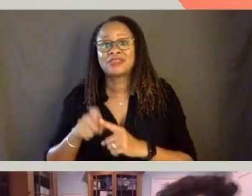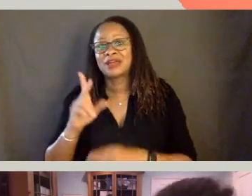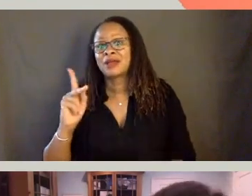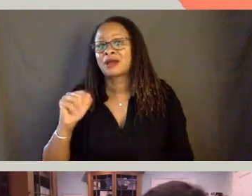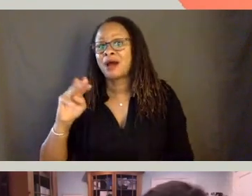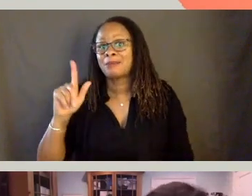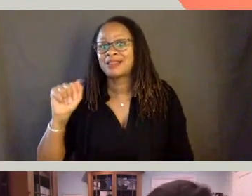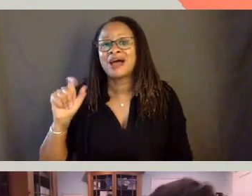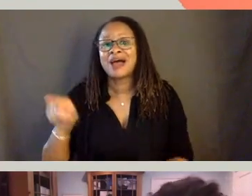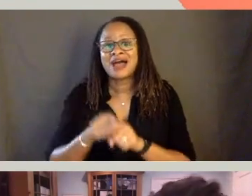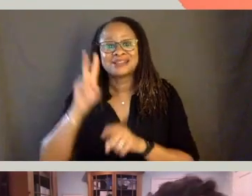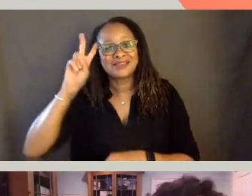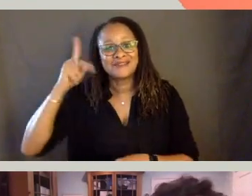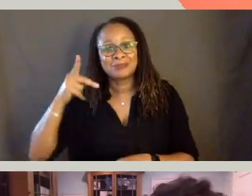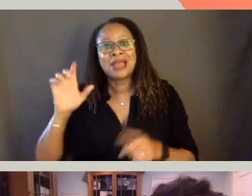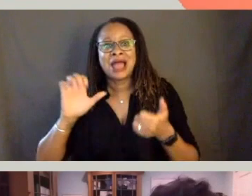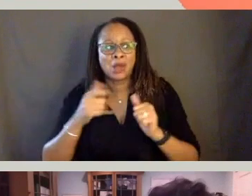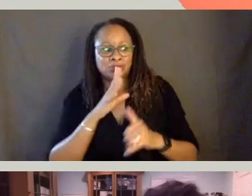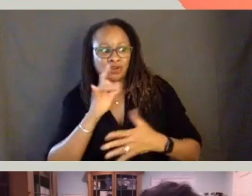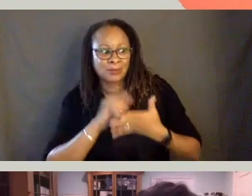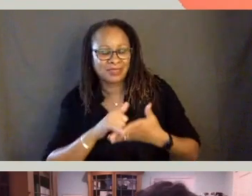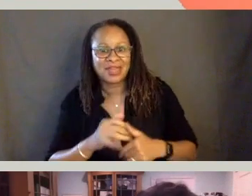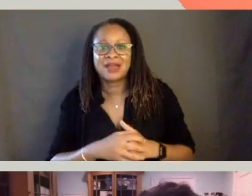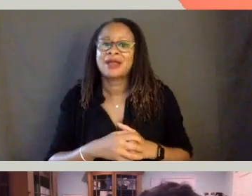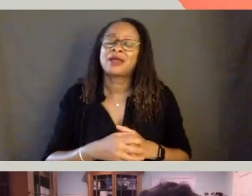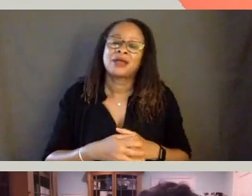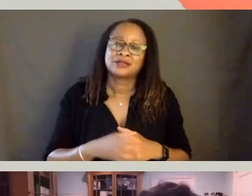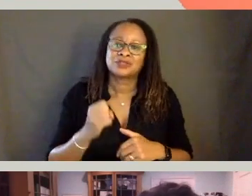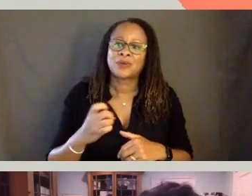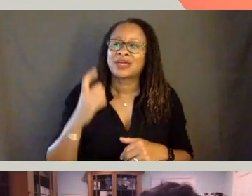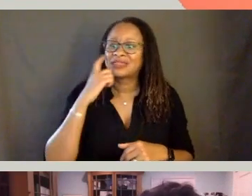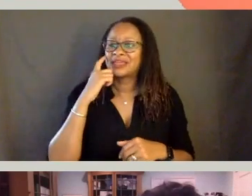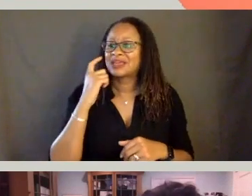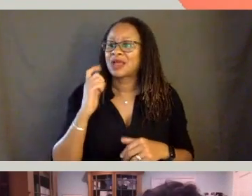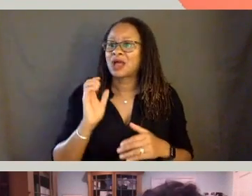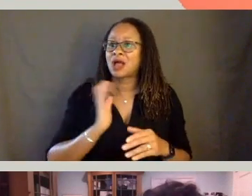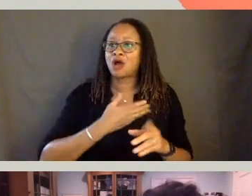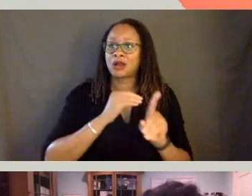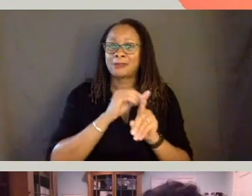So how are we talking about. So we've, so I think our impact sort of strategy